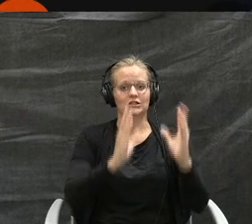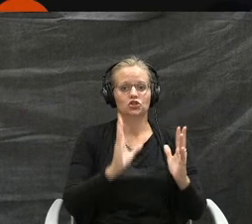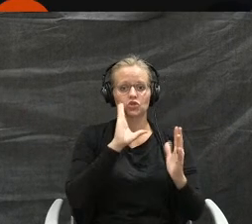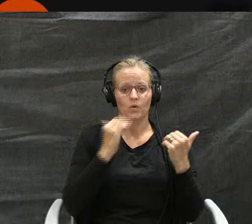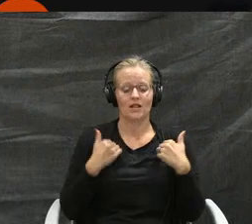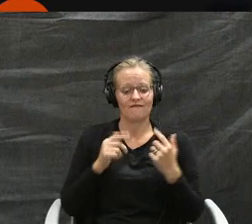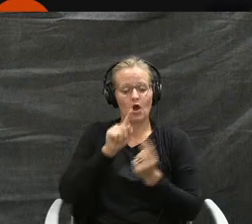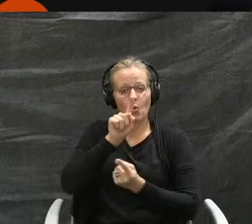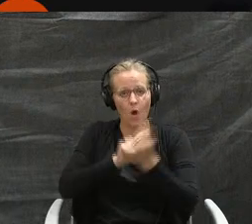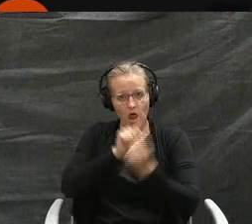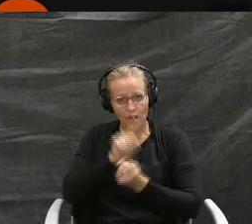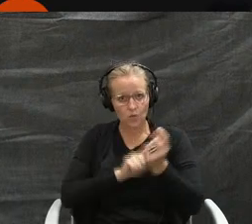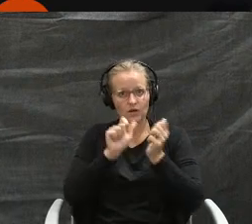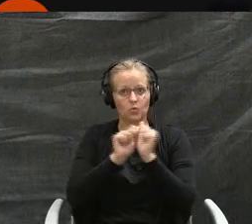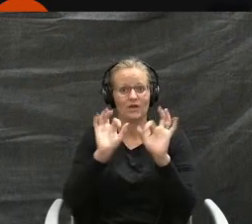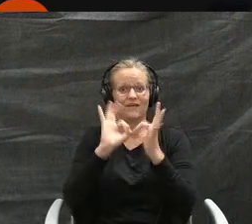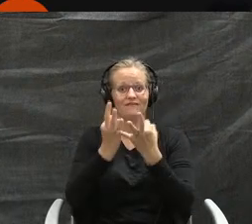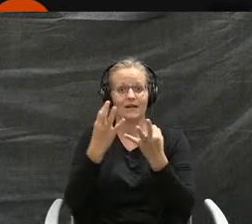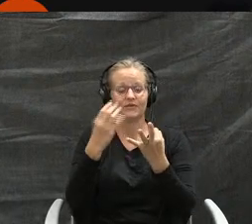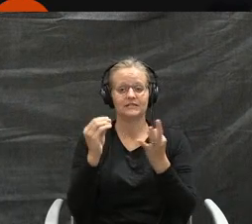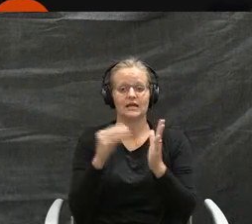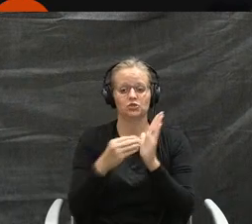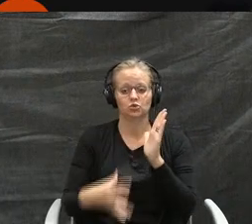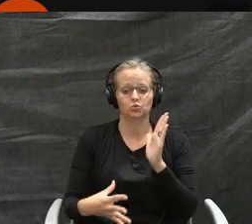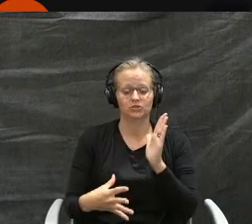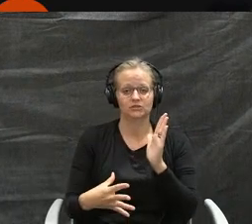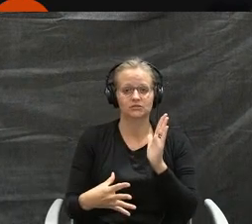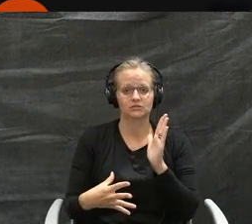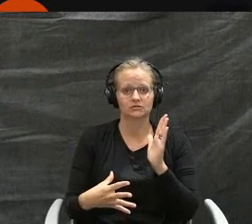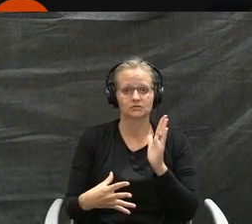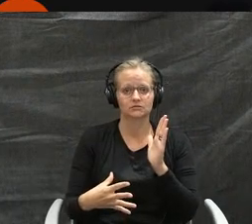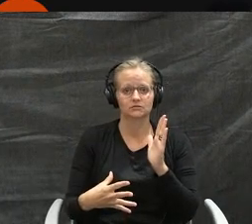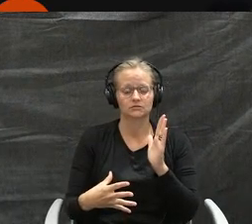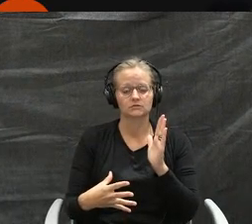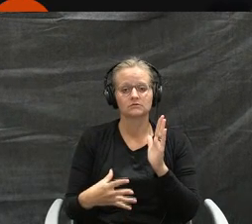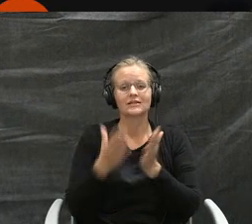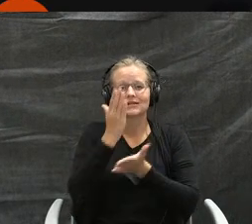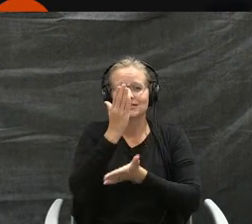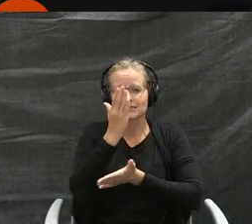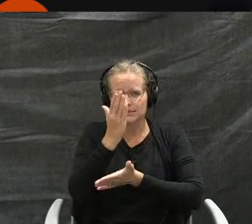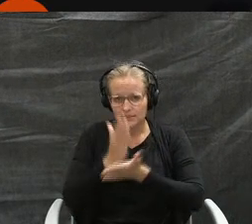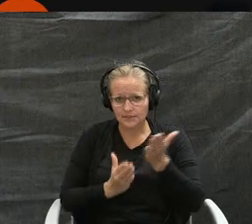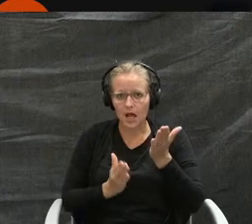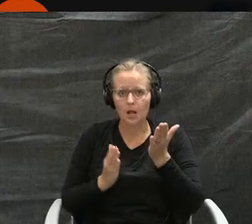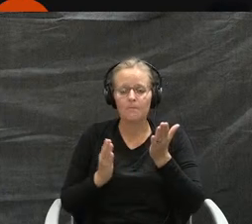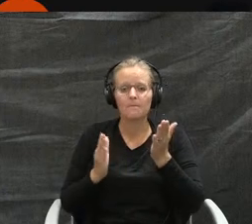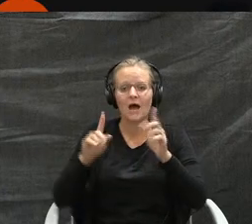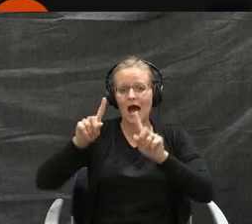students to get to know each other. Some assessments, like the oral reading fluency and a